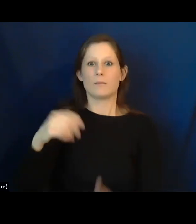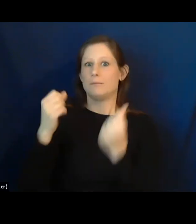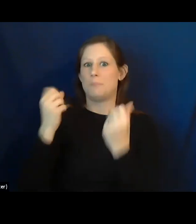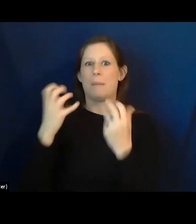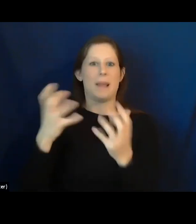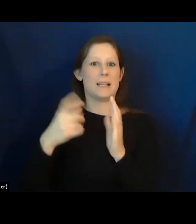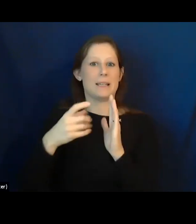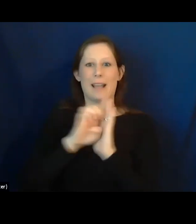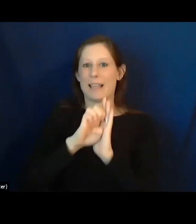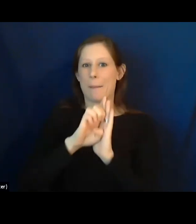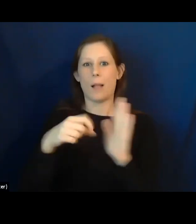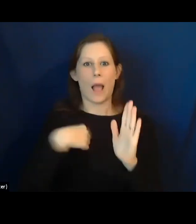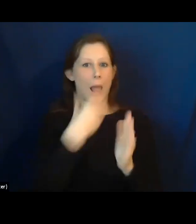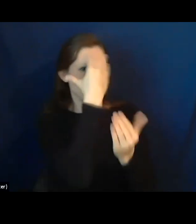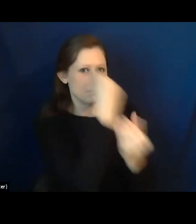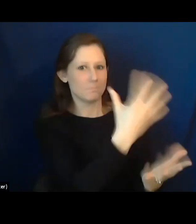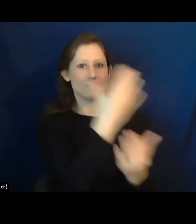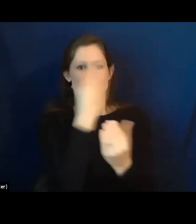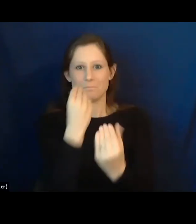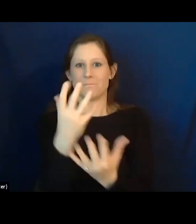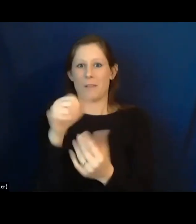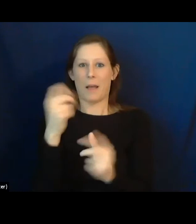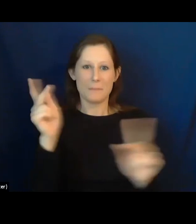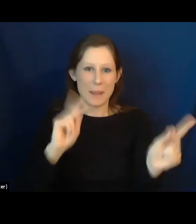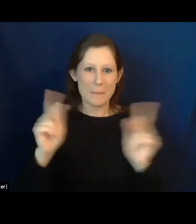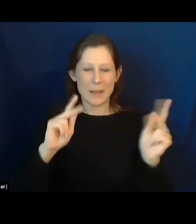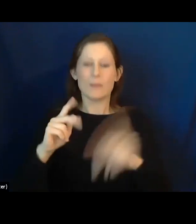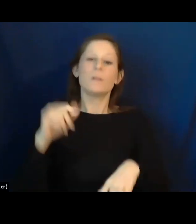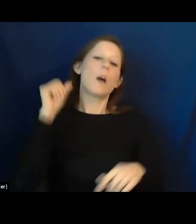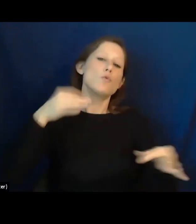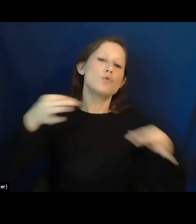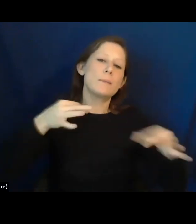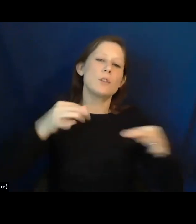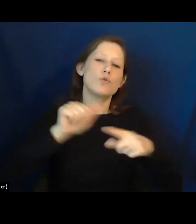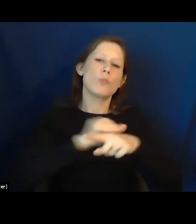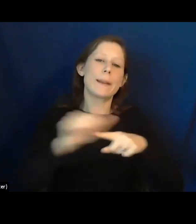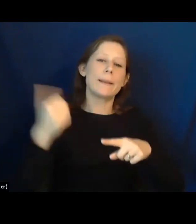so many different things. I was doing an audio description training just last month and I